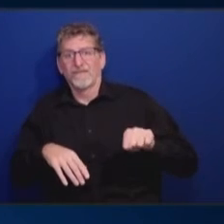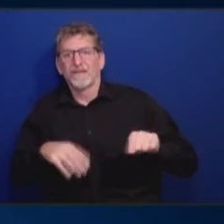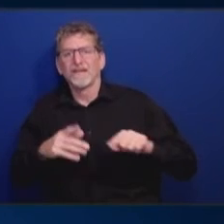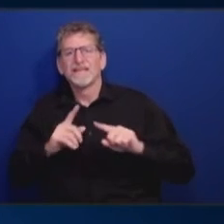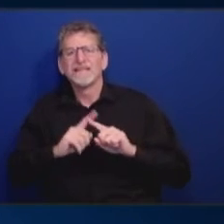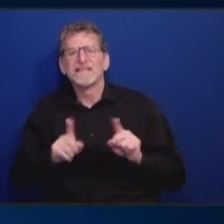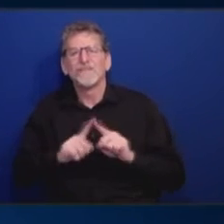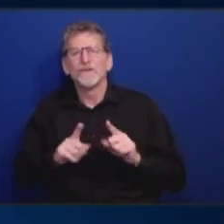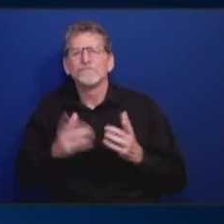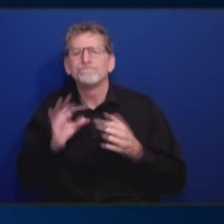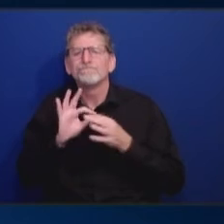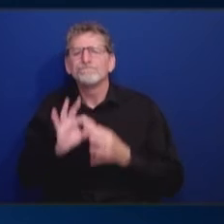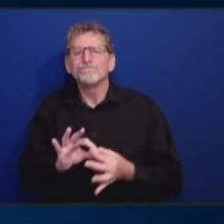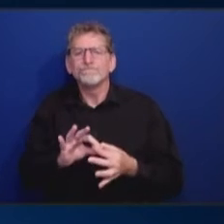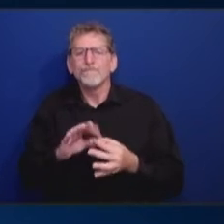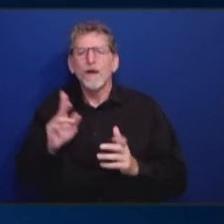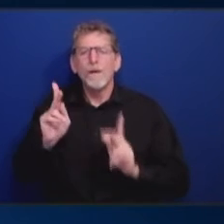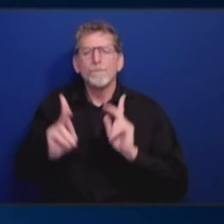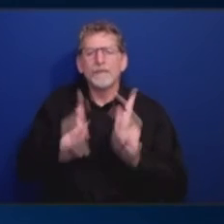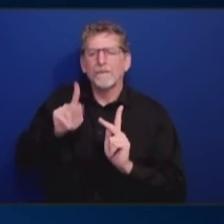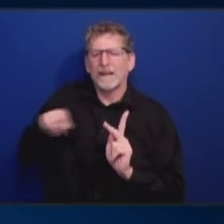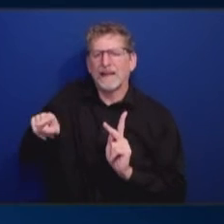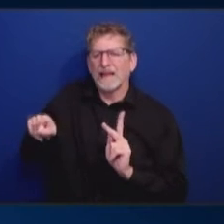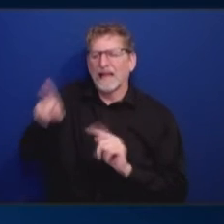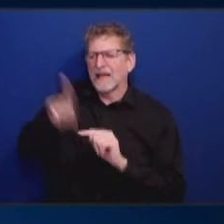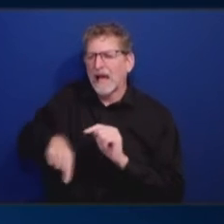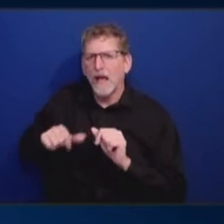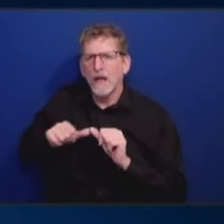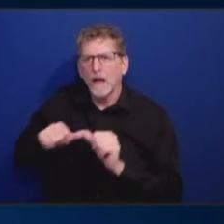of people, more about profound, almost existential threats.